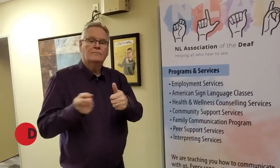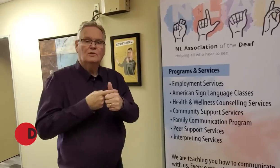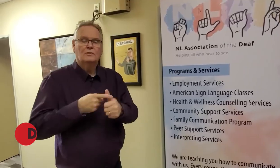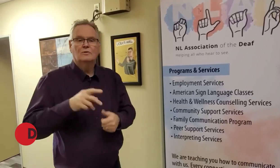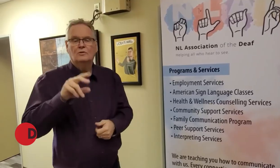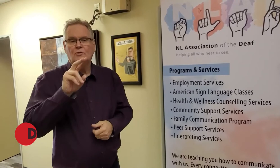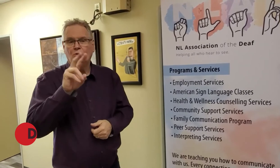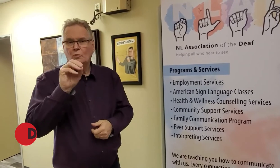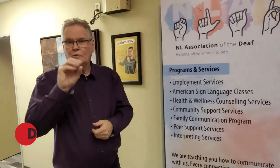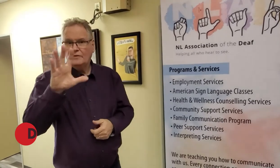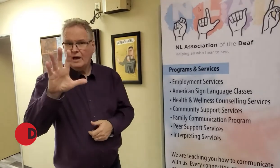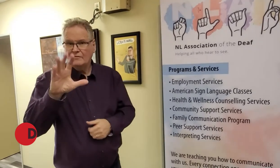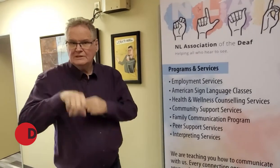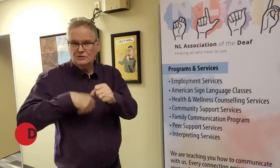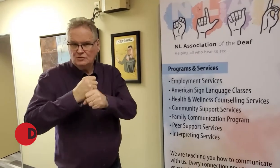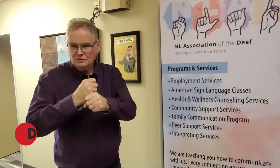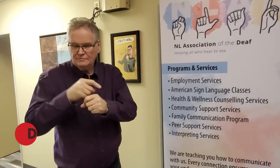[Myles]: In 2005,